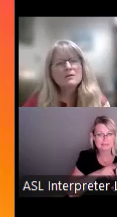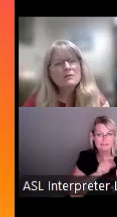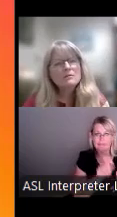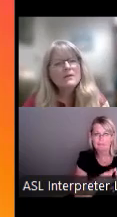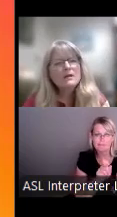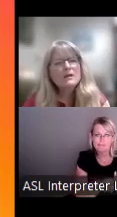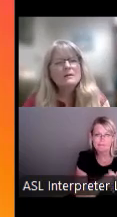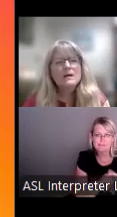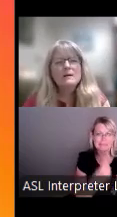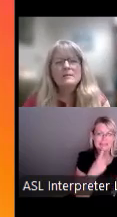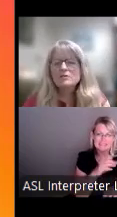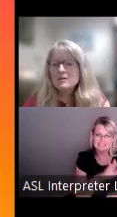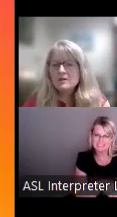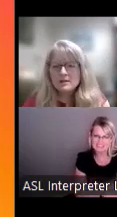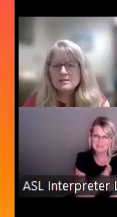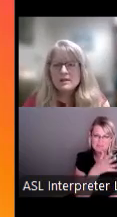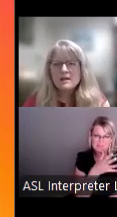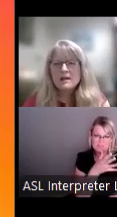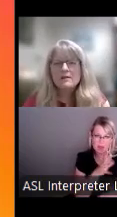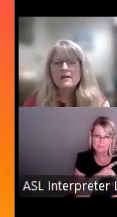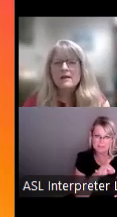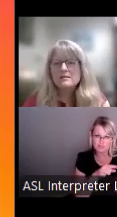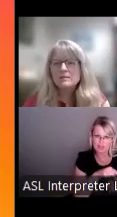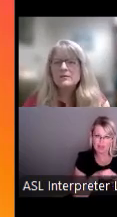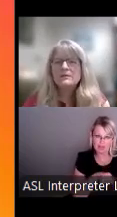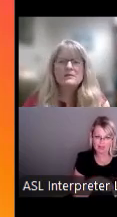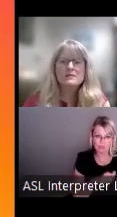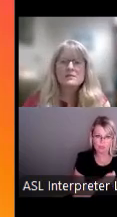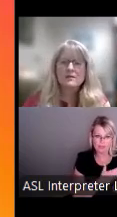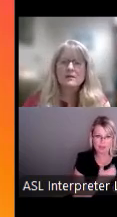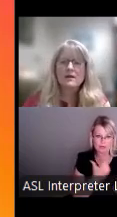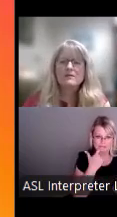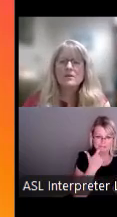you know, Mom mentioned this at our last couple visits, or I've